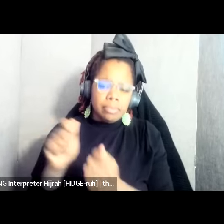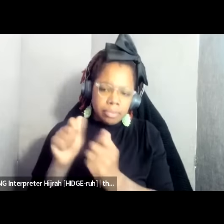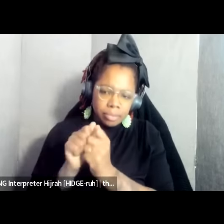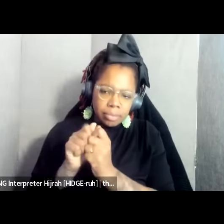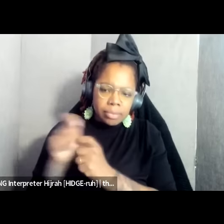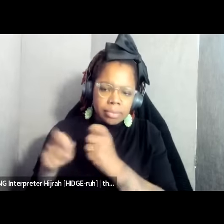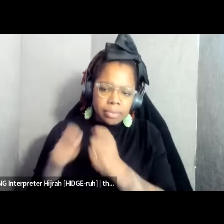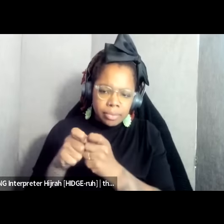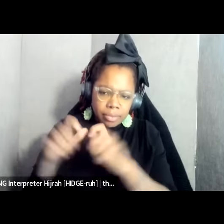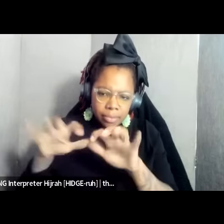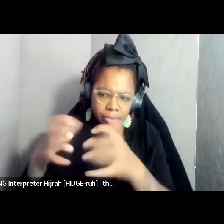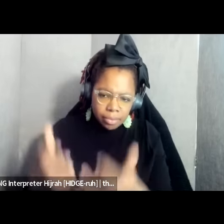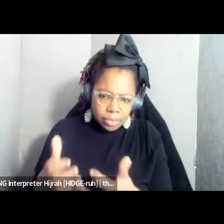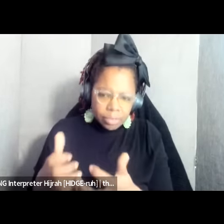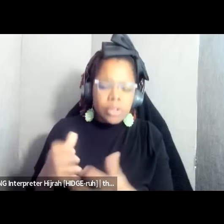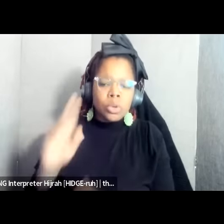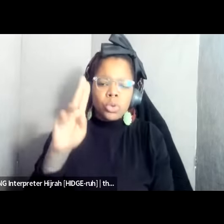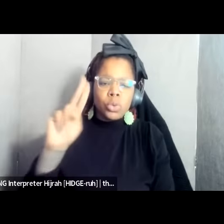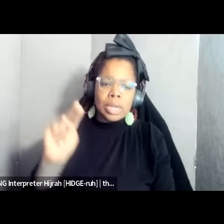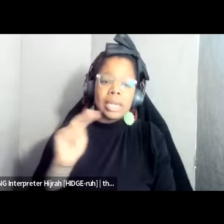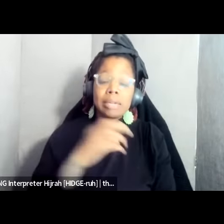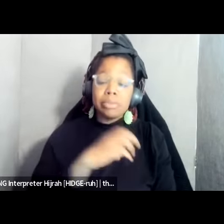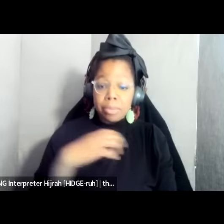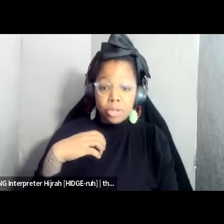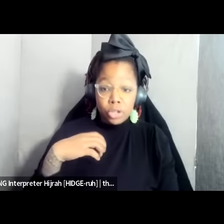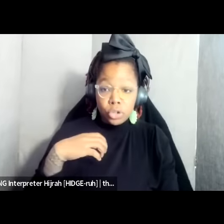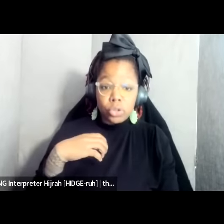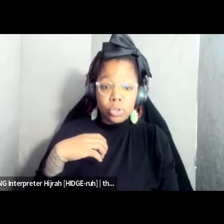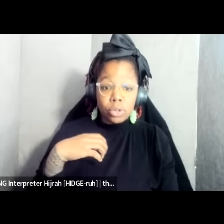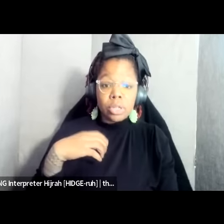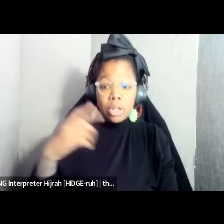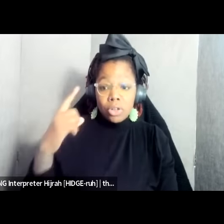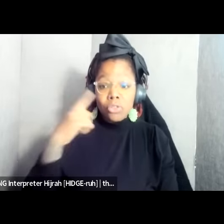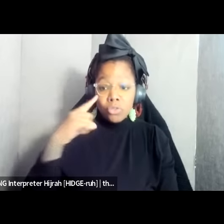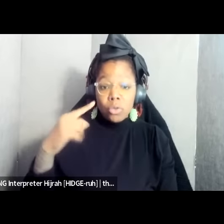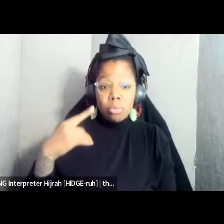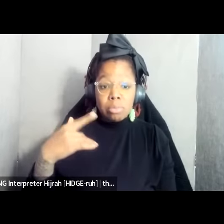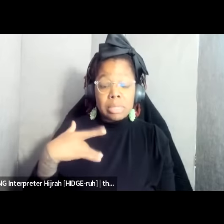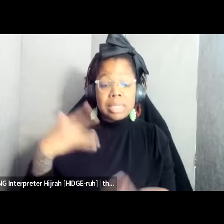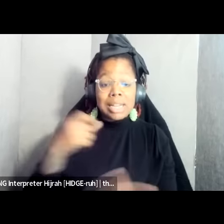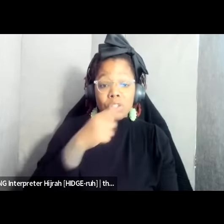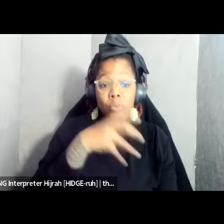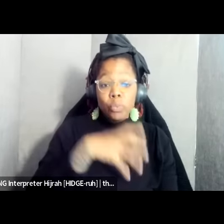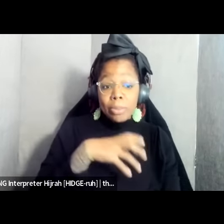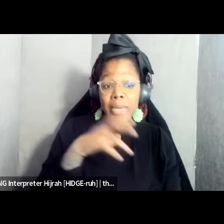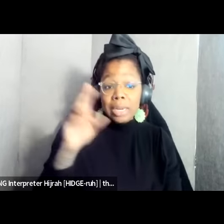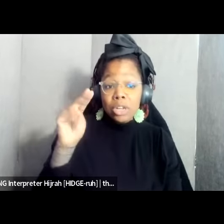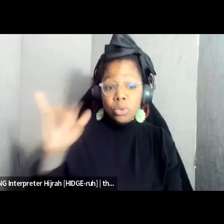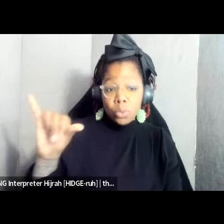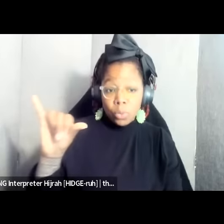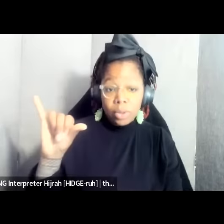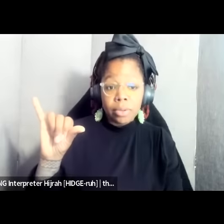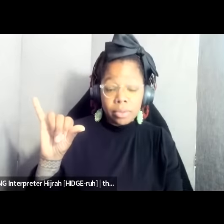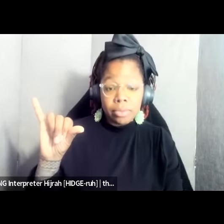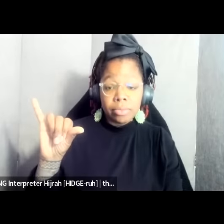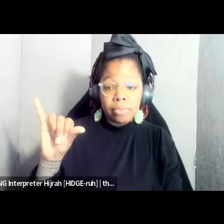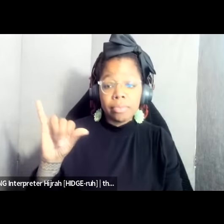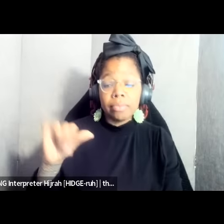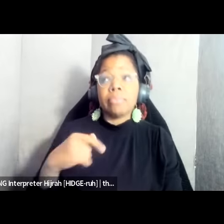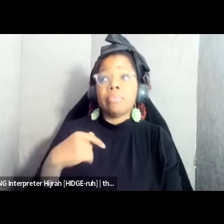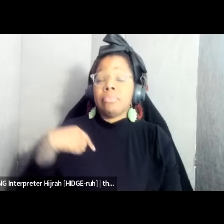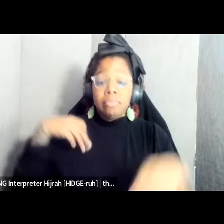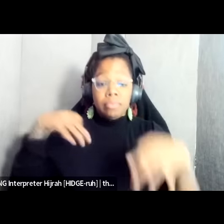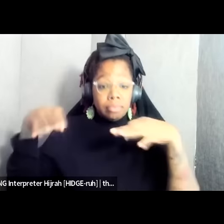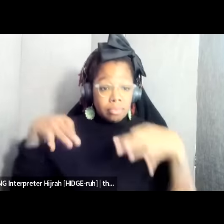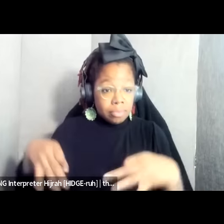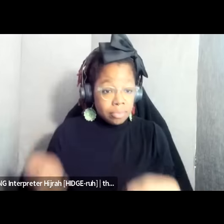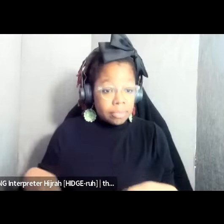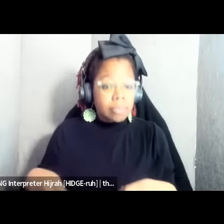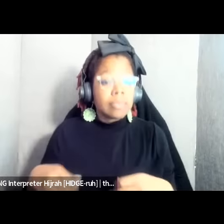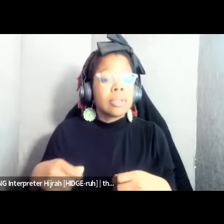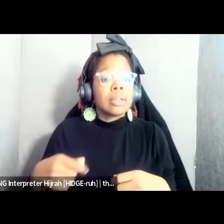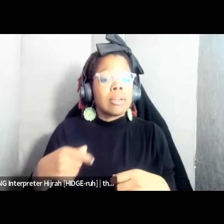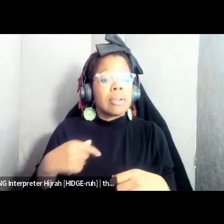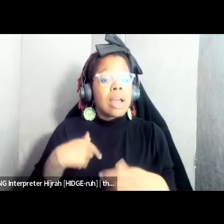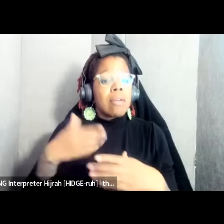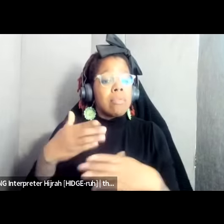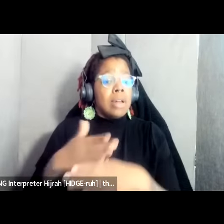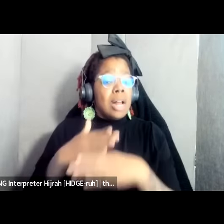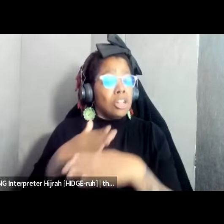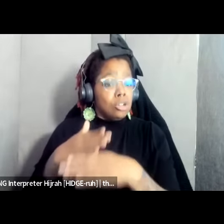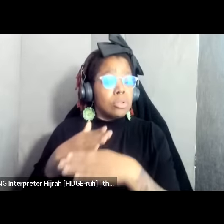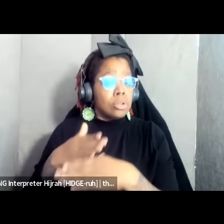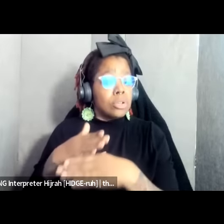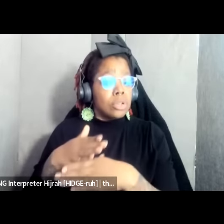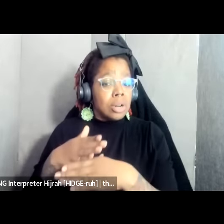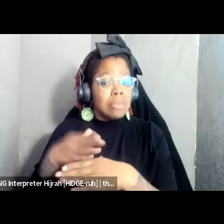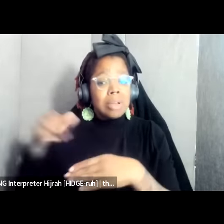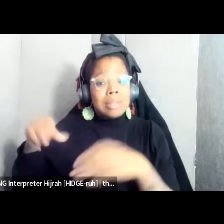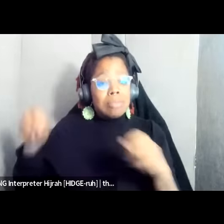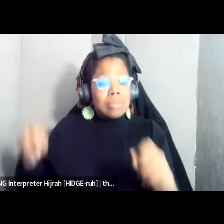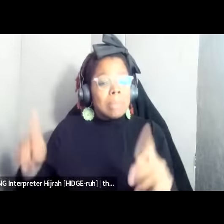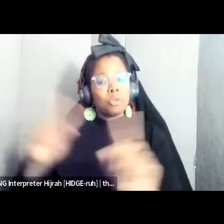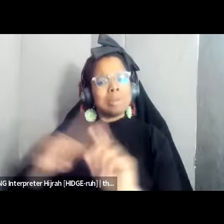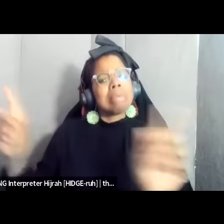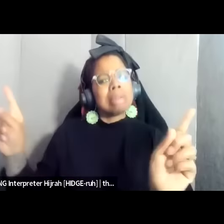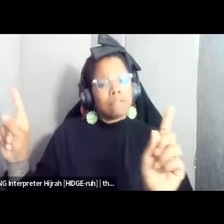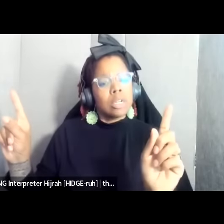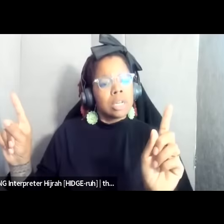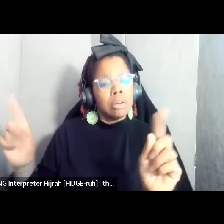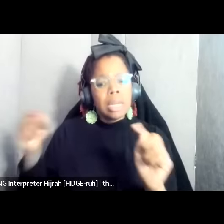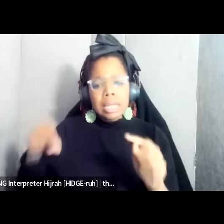But I was counting on this opportunity because I see that it's a Black women's organization and I'm I think my voice may be heard more loudly through this intervention.